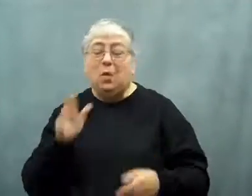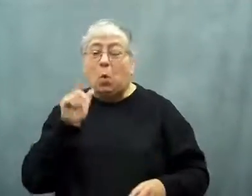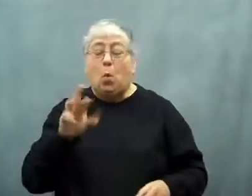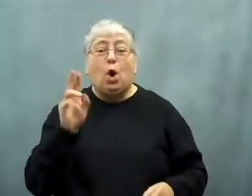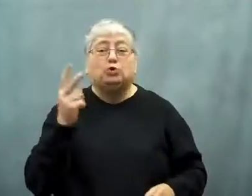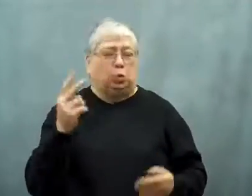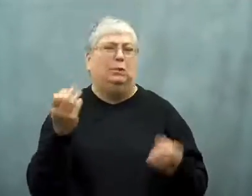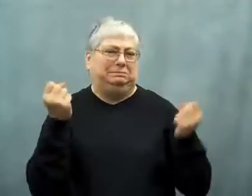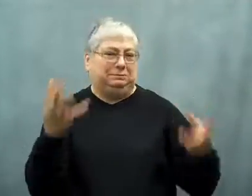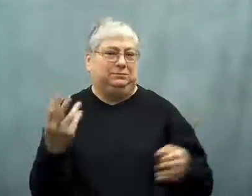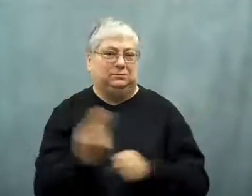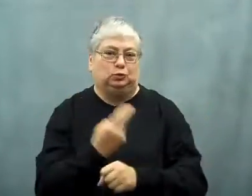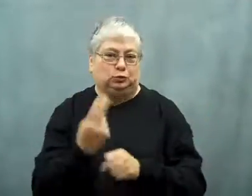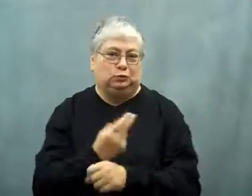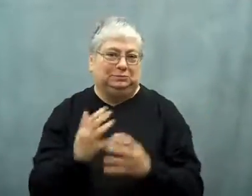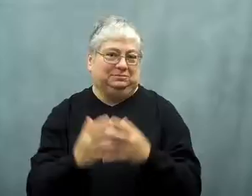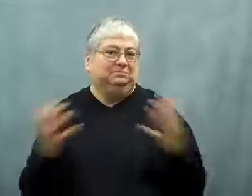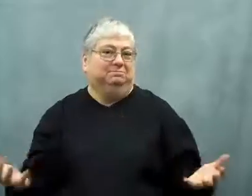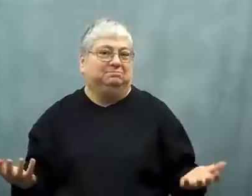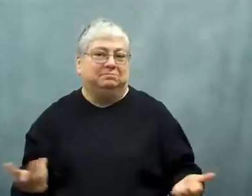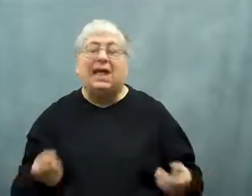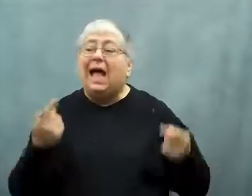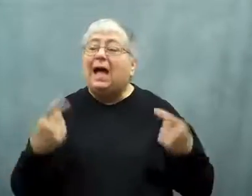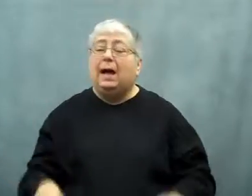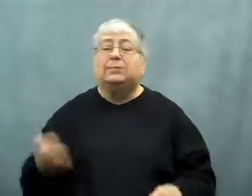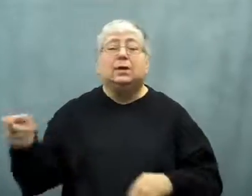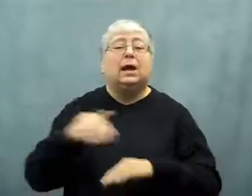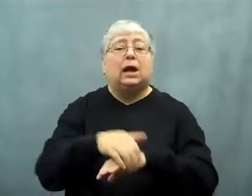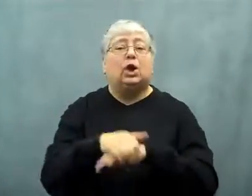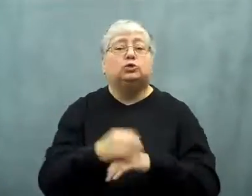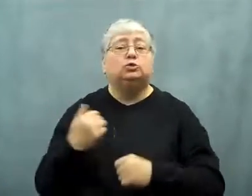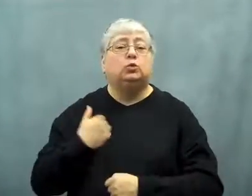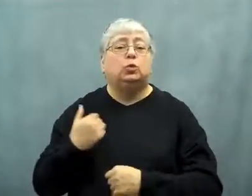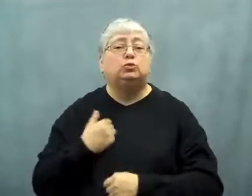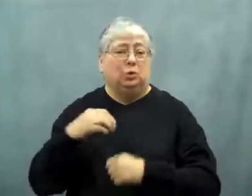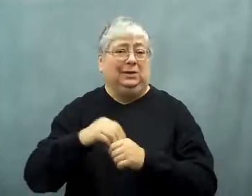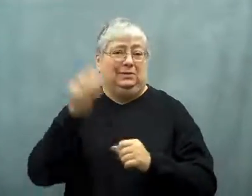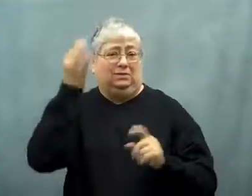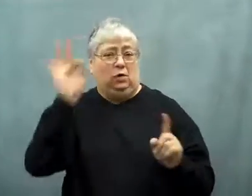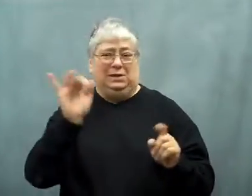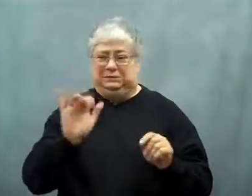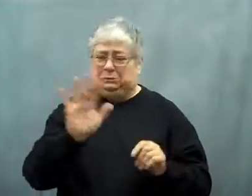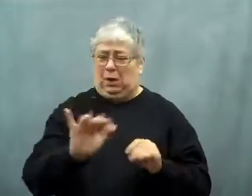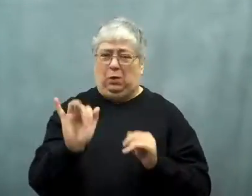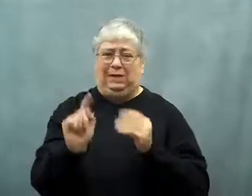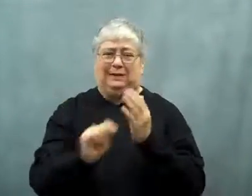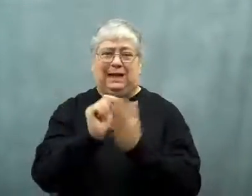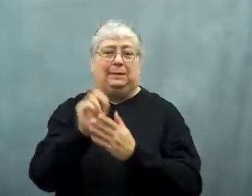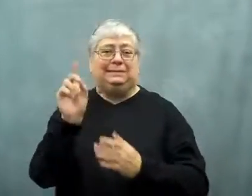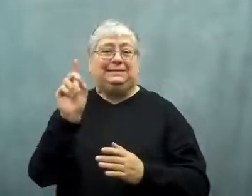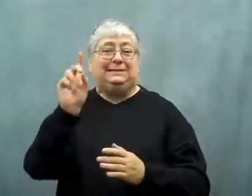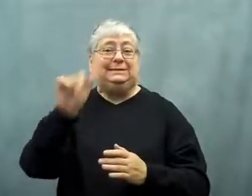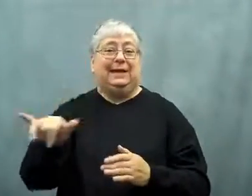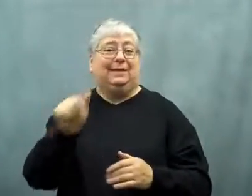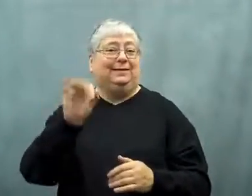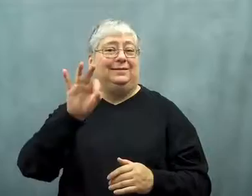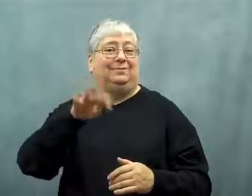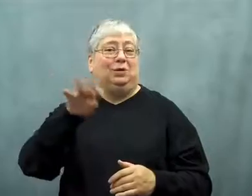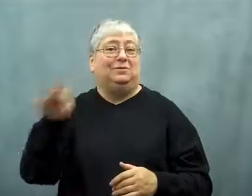These birds were used extensively in World War II.